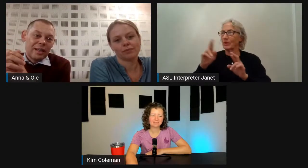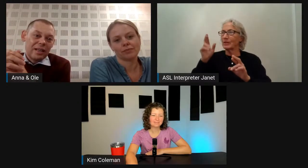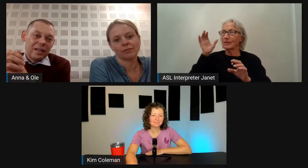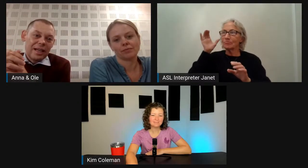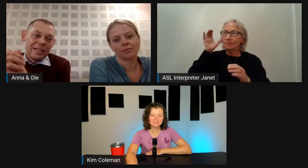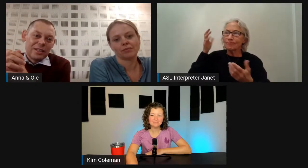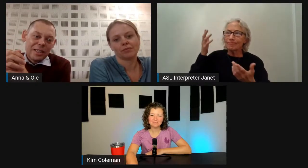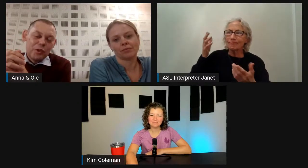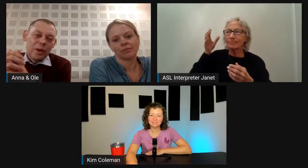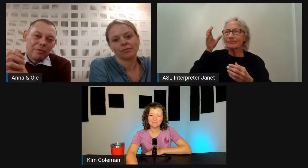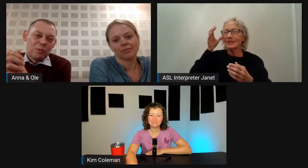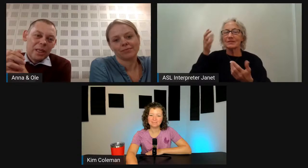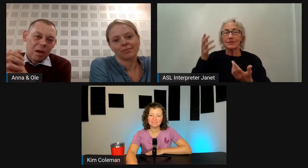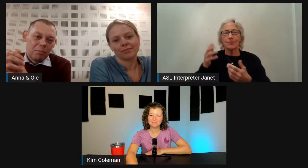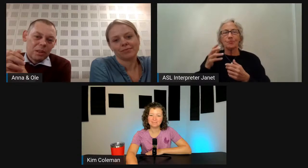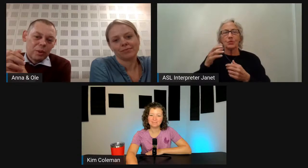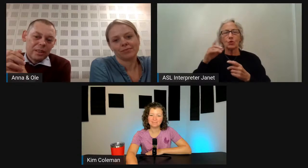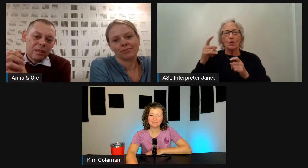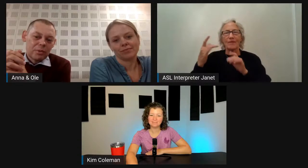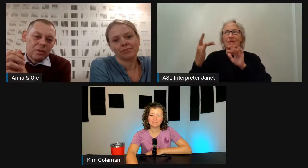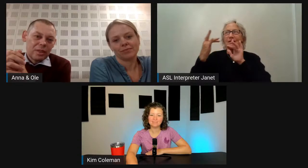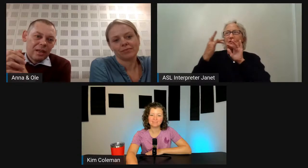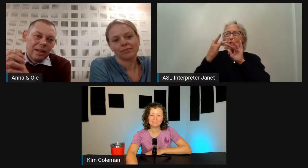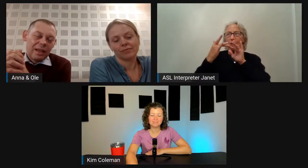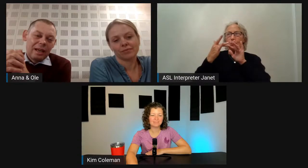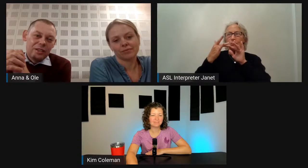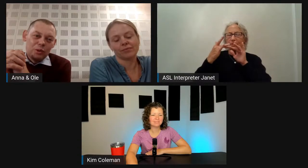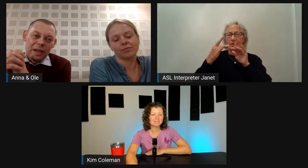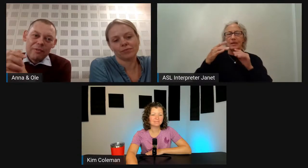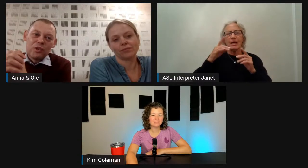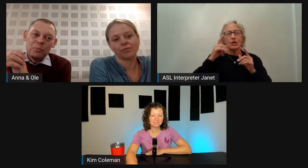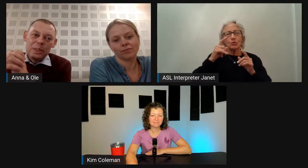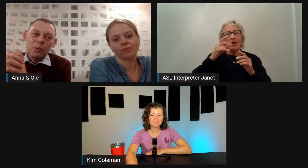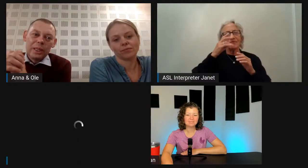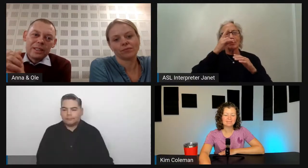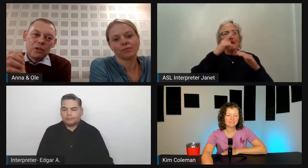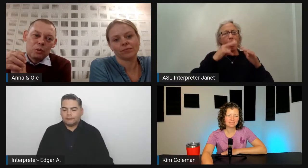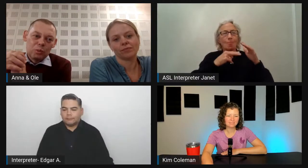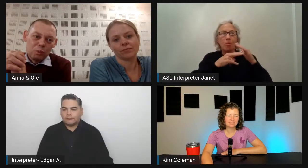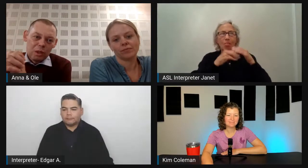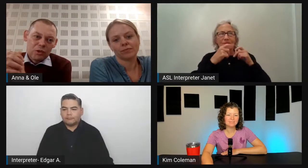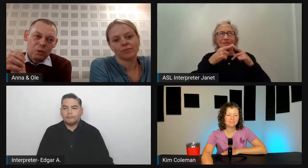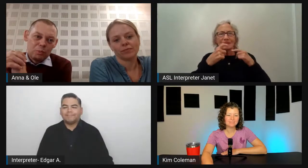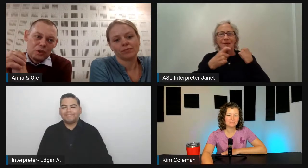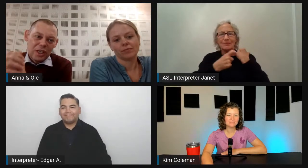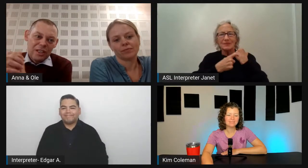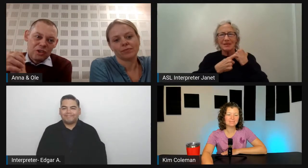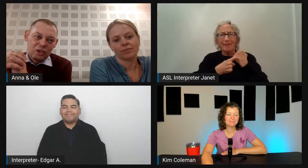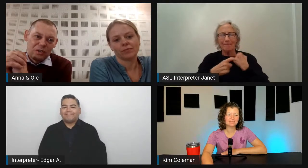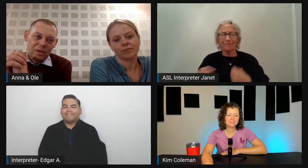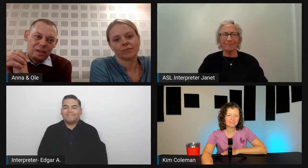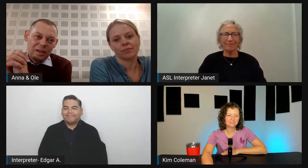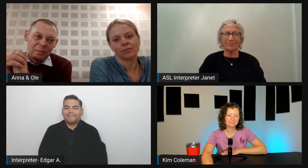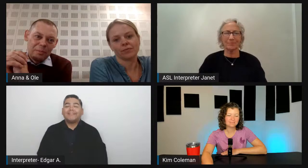sure that your ears are open. I have big ears so that should be no problem. But you have to reach out and you have to be